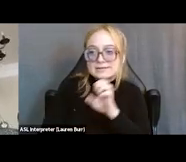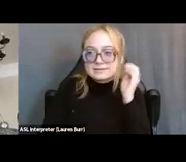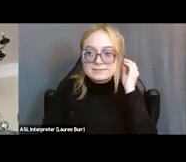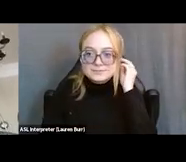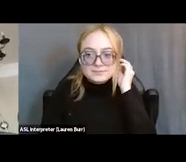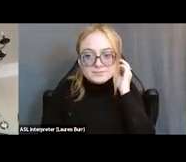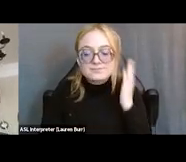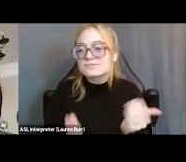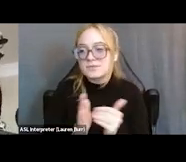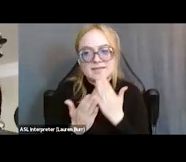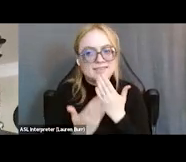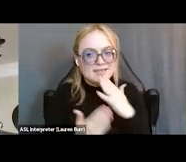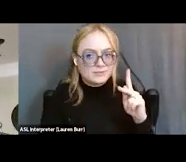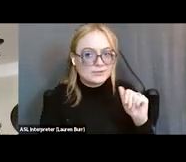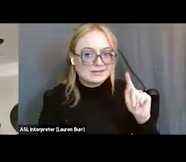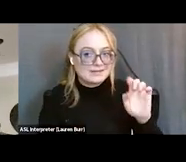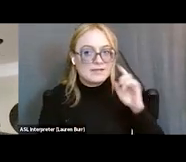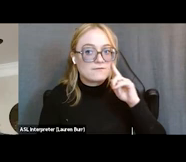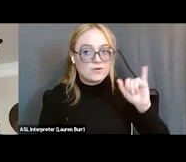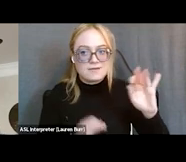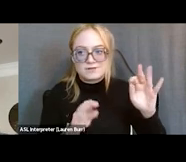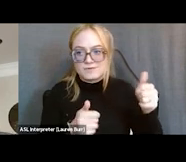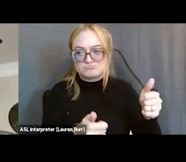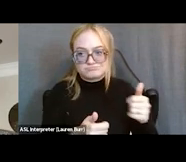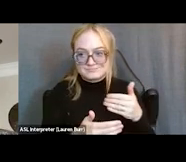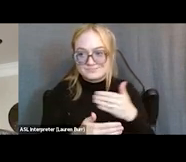Again, thank you Kate for that feedback is appreciated. Next slide please.